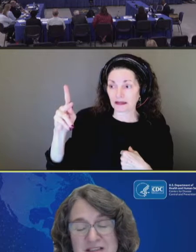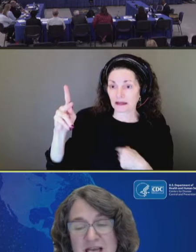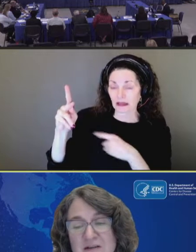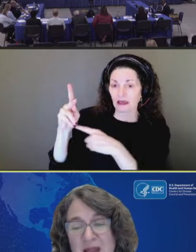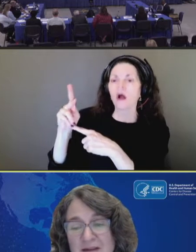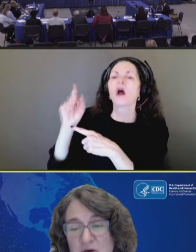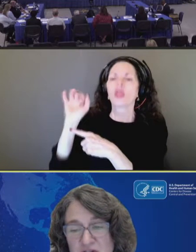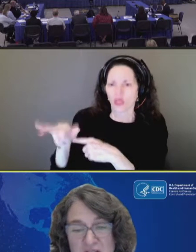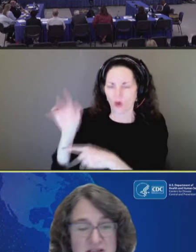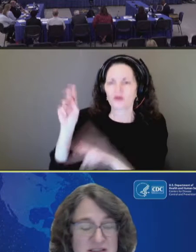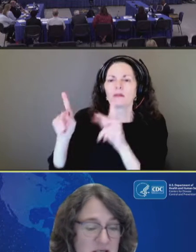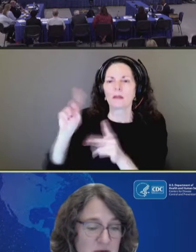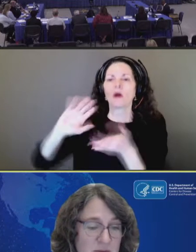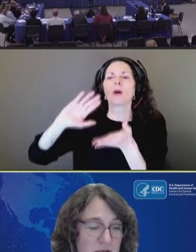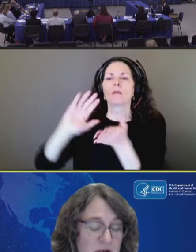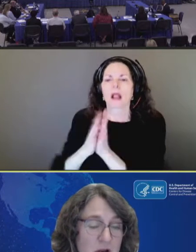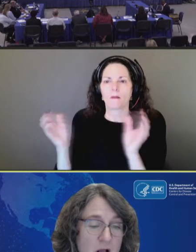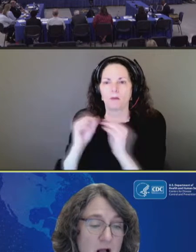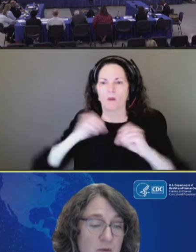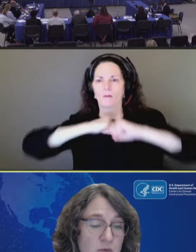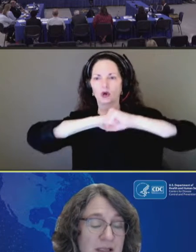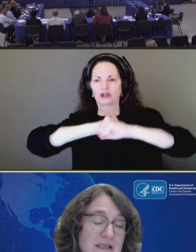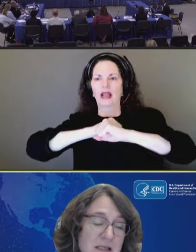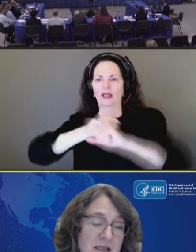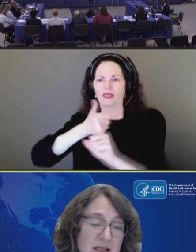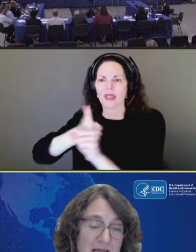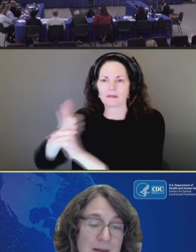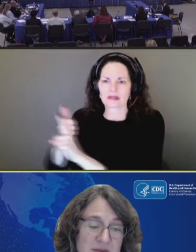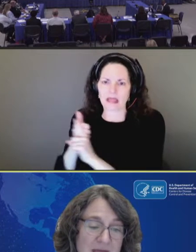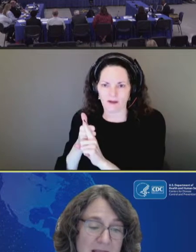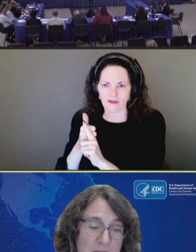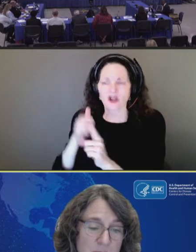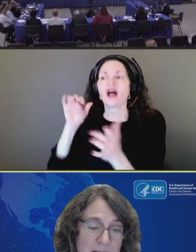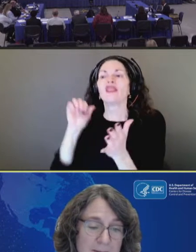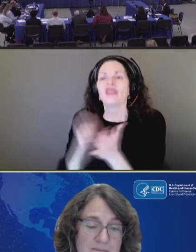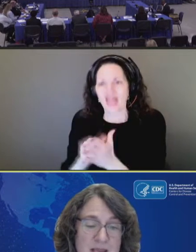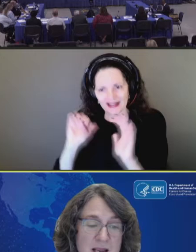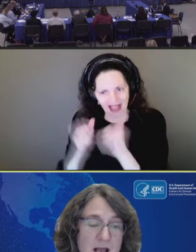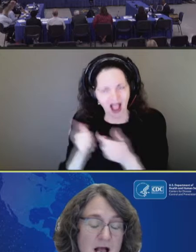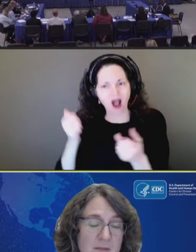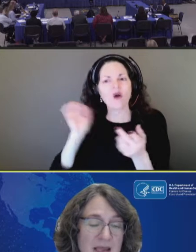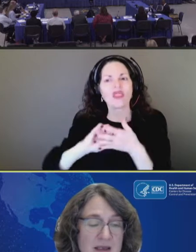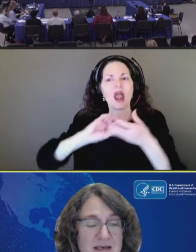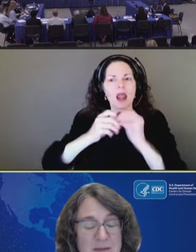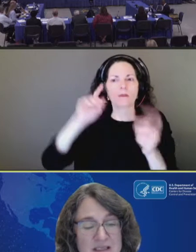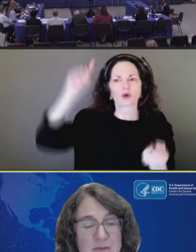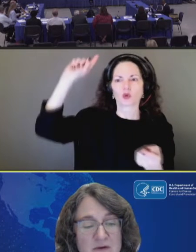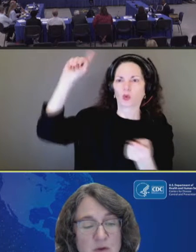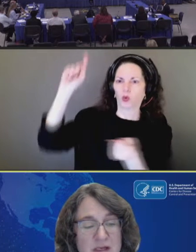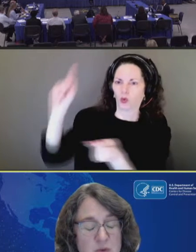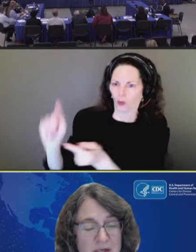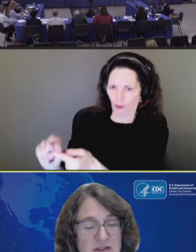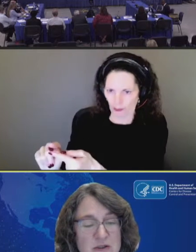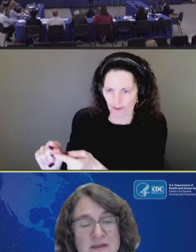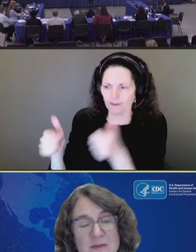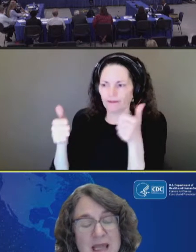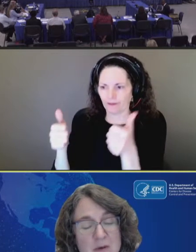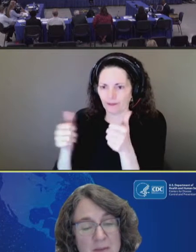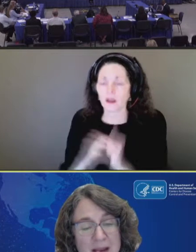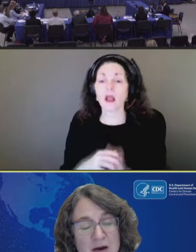protective behavioral changes contributed really to the collapse of that outbreak. And then September of 2022, as it became apparent